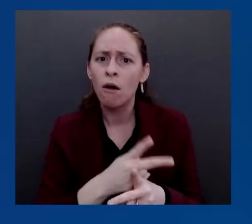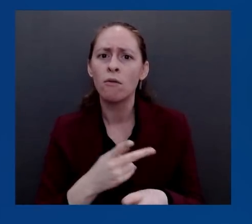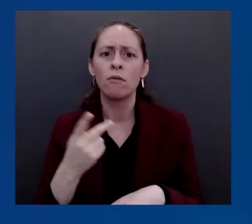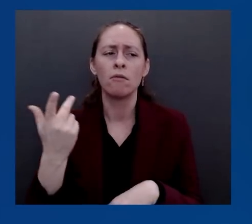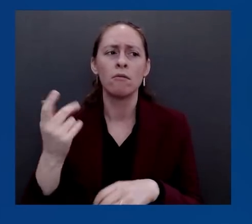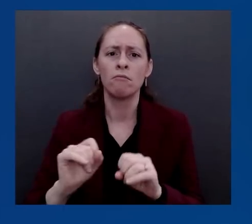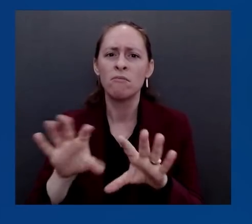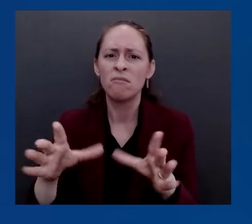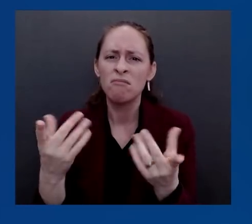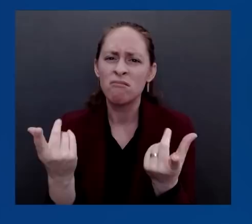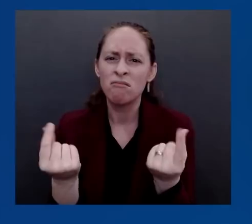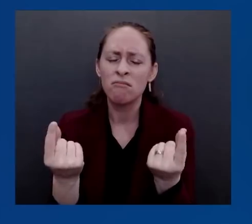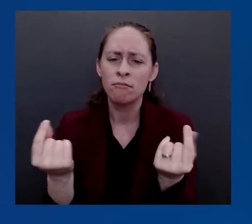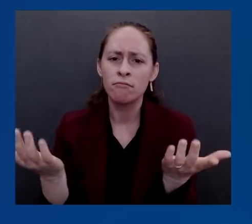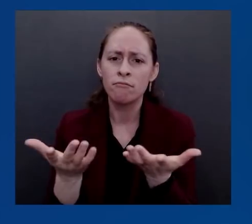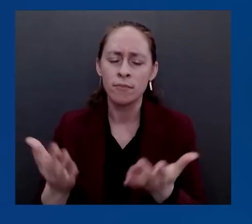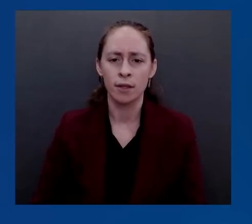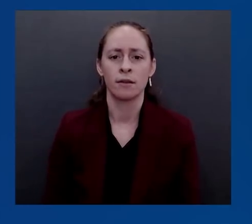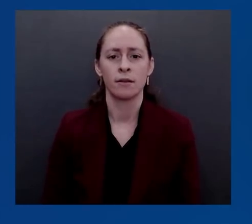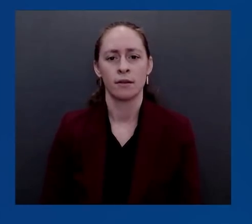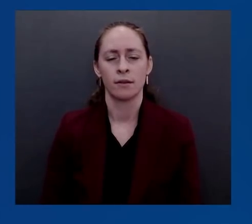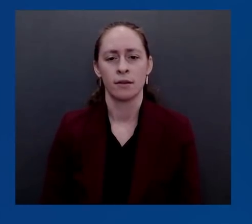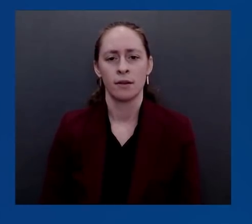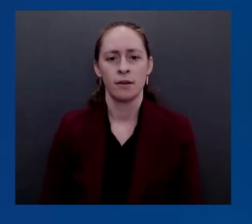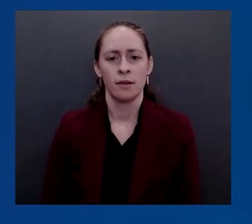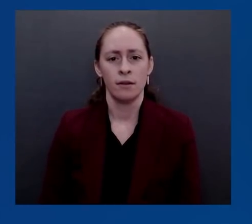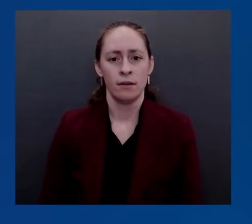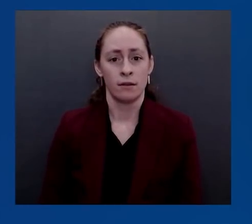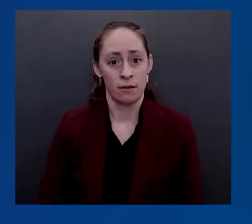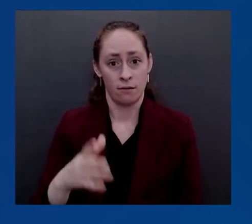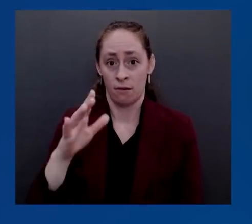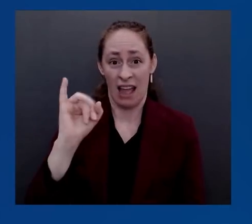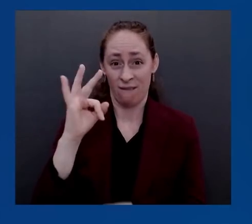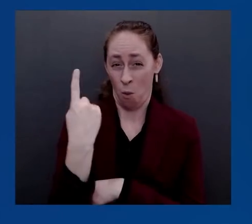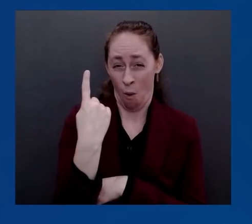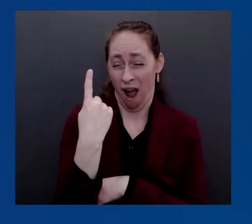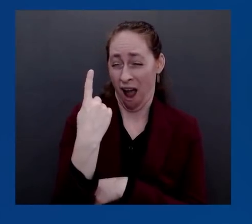with simply one positive case or they don't let children who even present any symptoms --